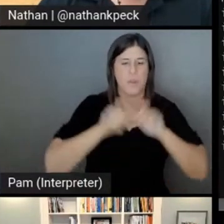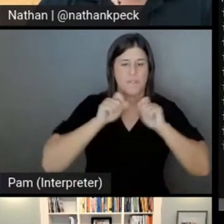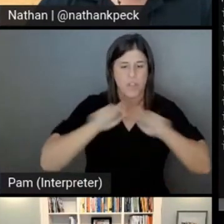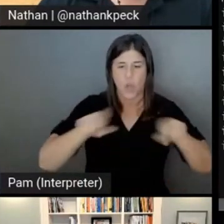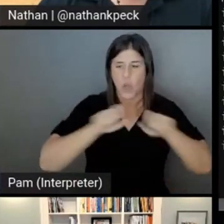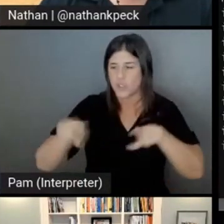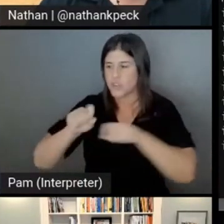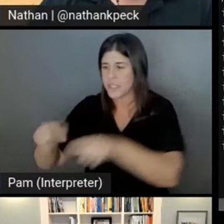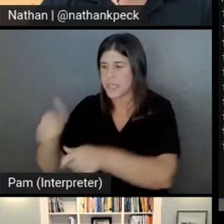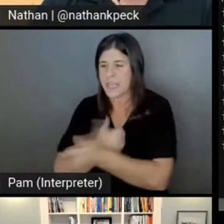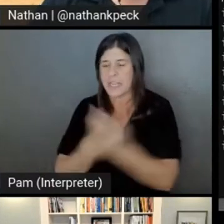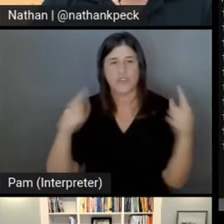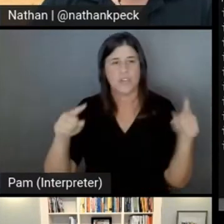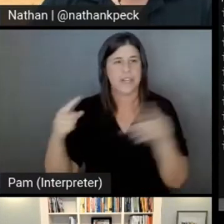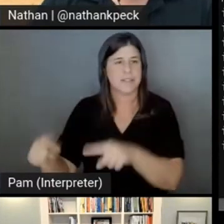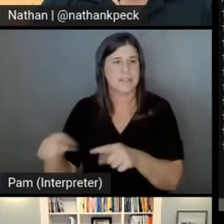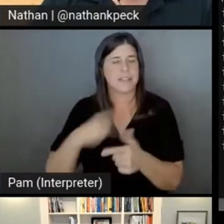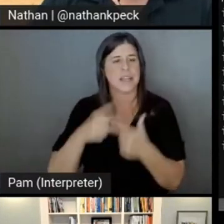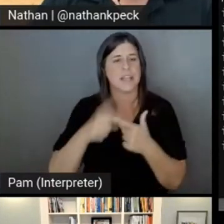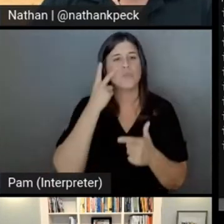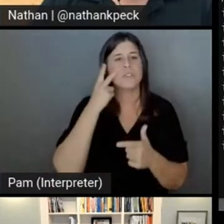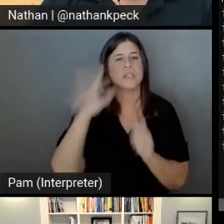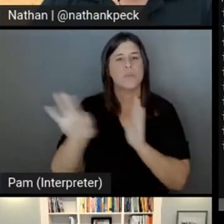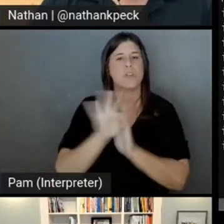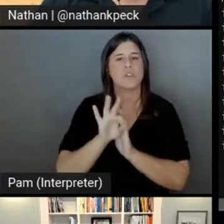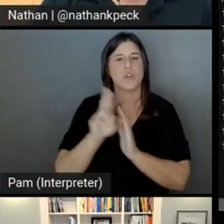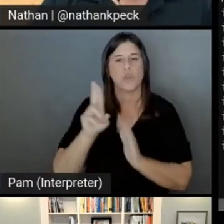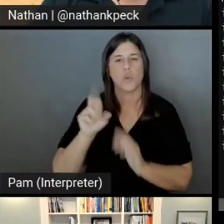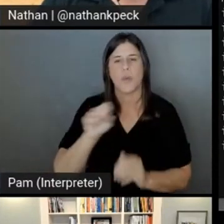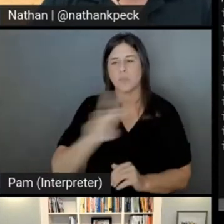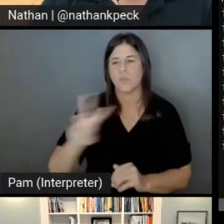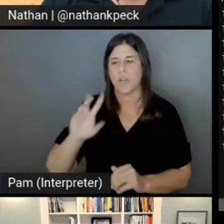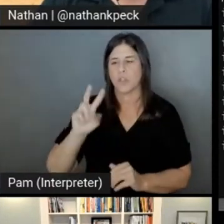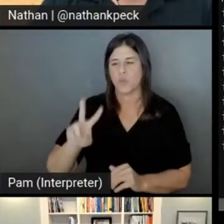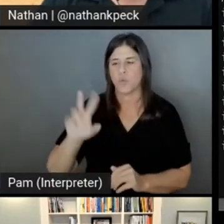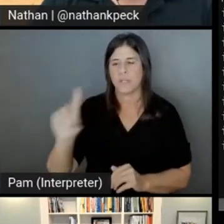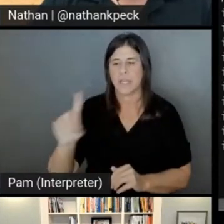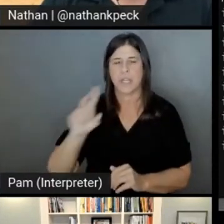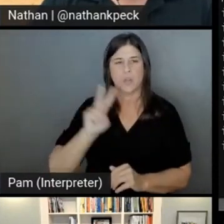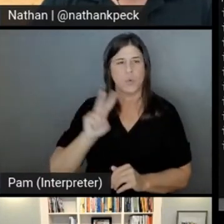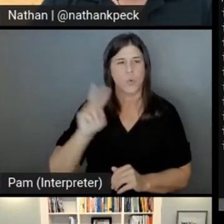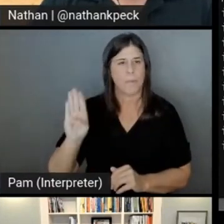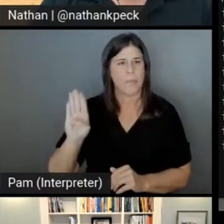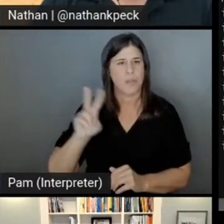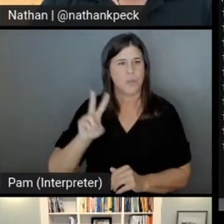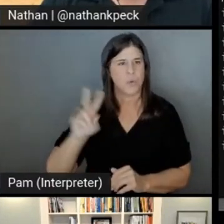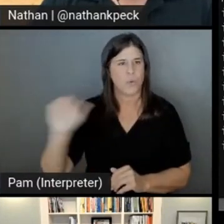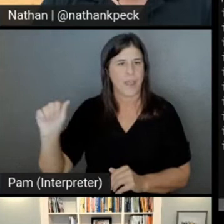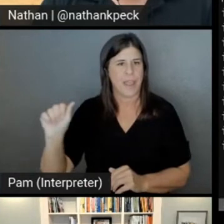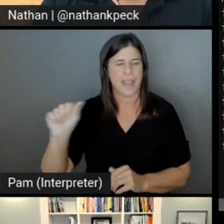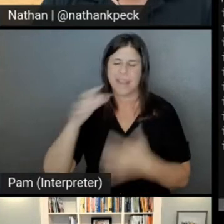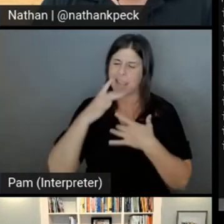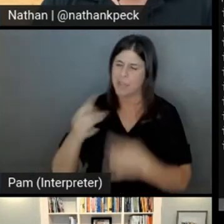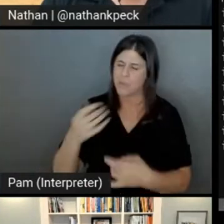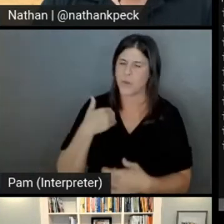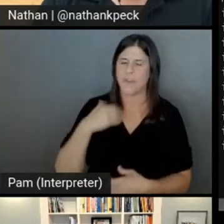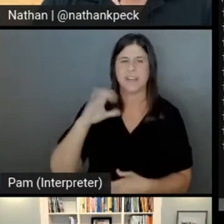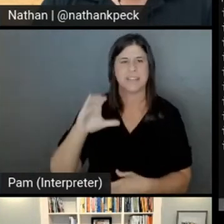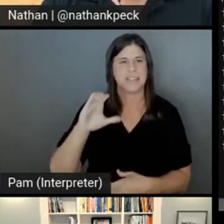and you can see, we chose US-West-2d, 2b, 2a, and interesting, we got a C 5xlarge, 2xlarge and 4xlarge.